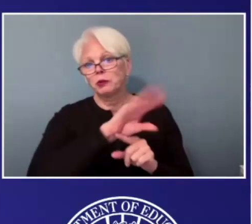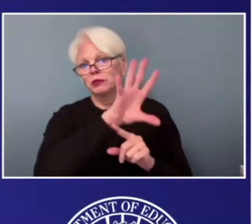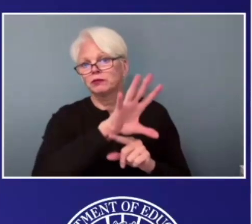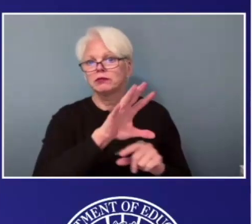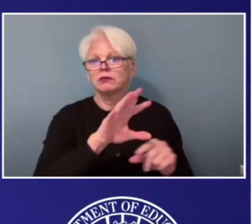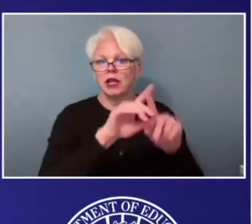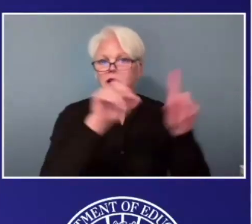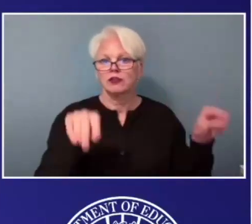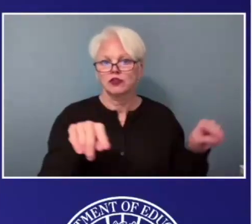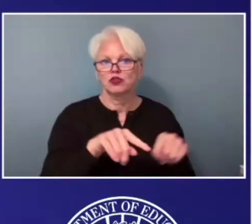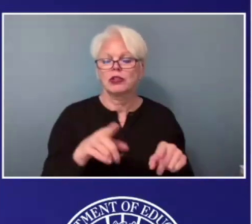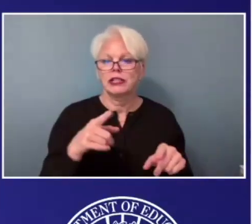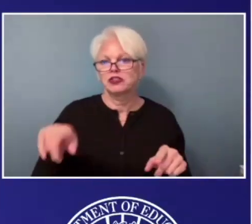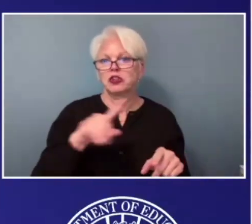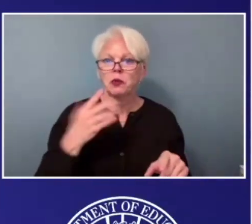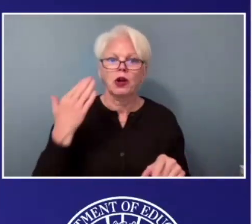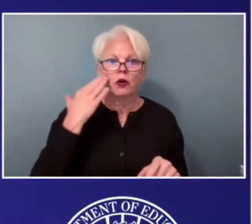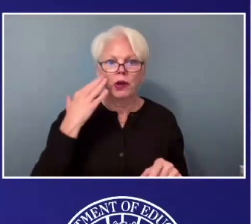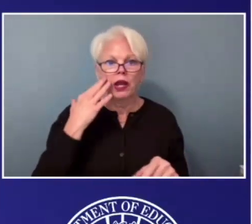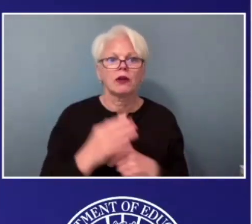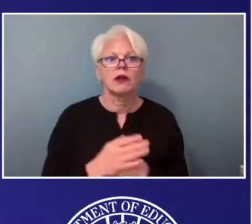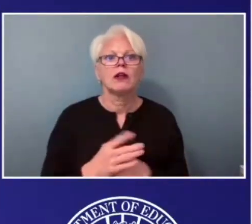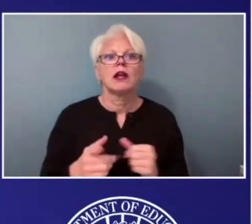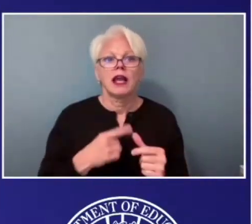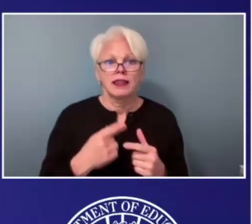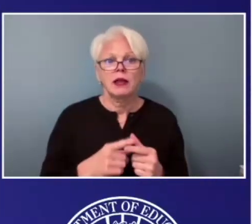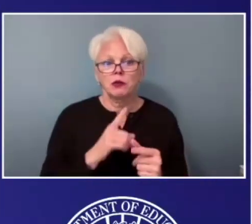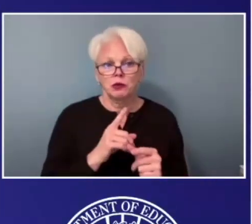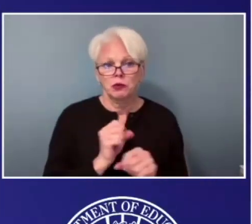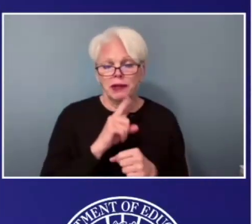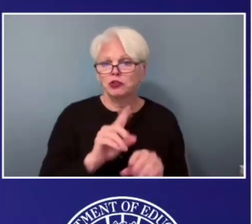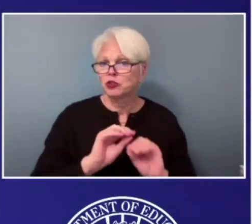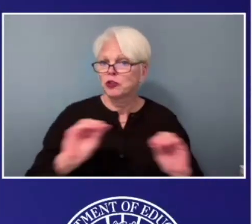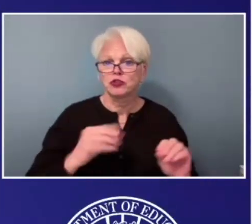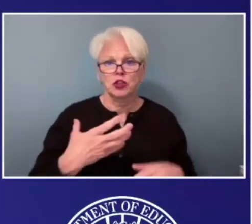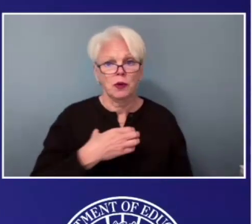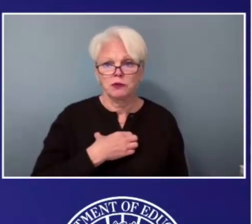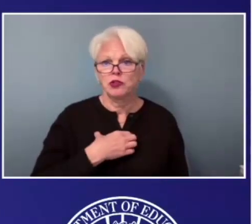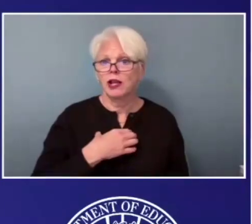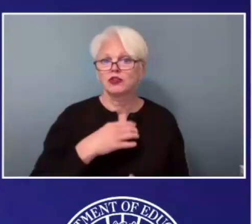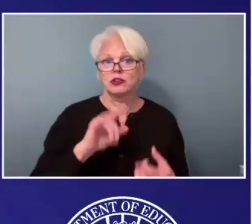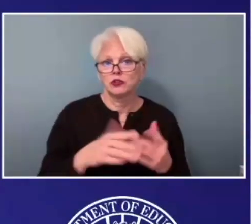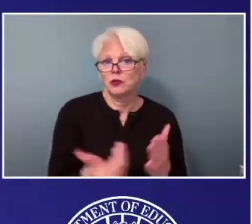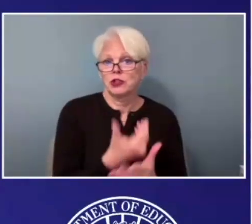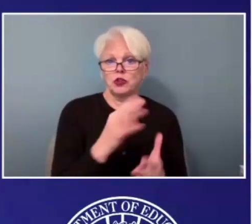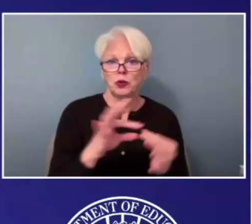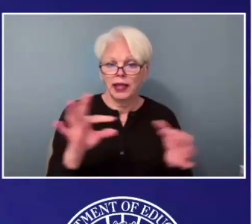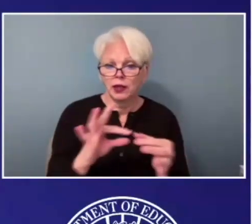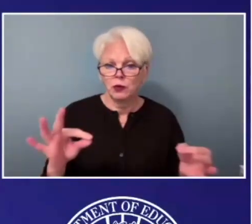We will then make sure that there's no objection to that new language which will